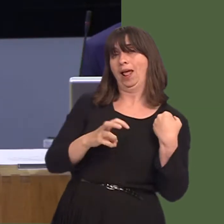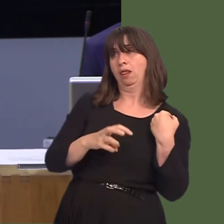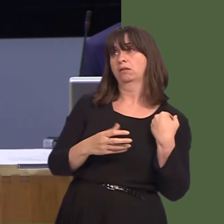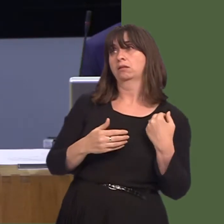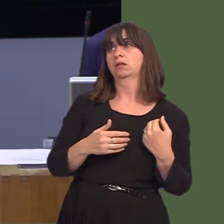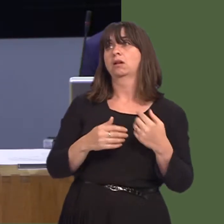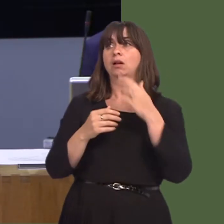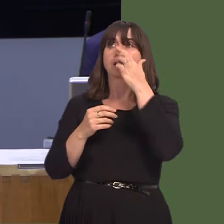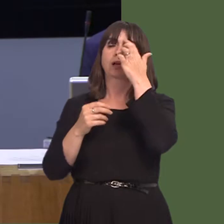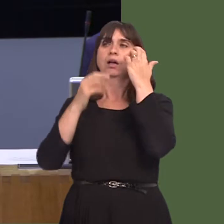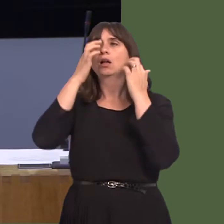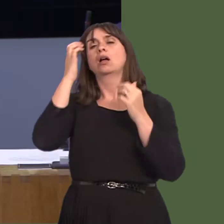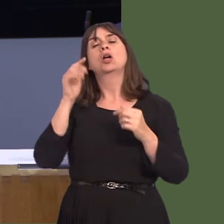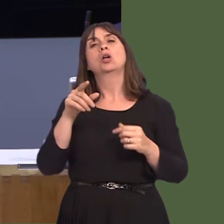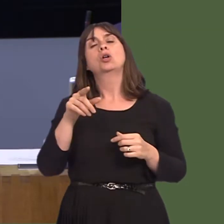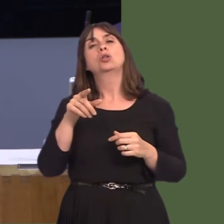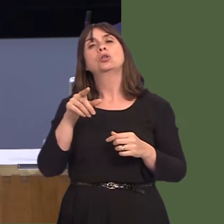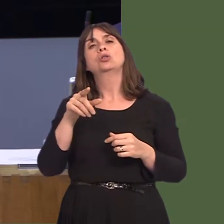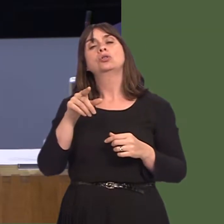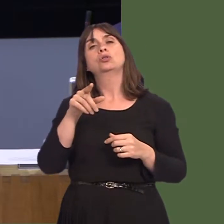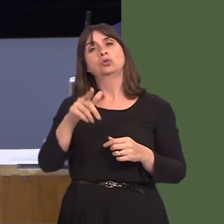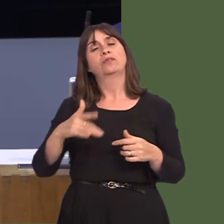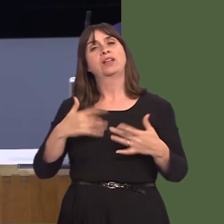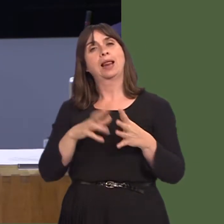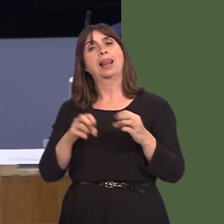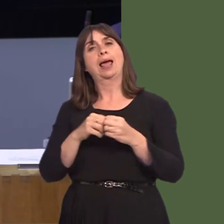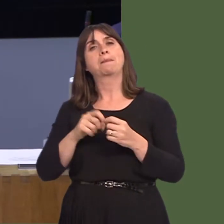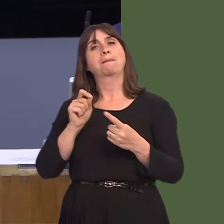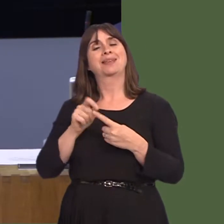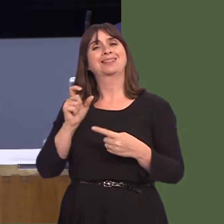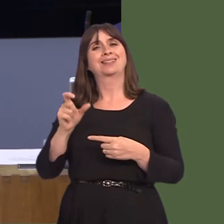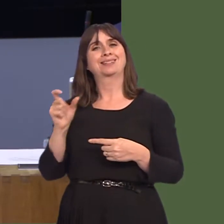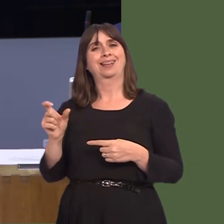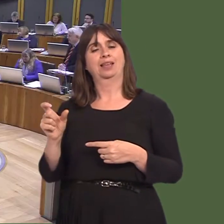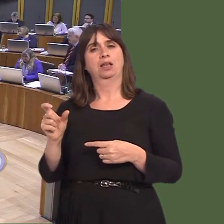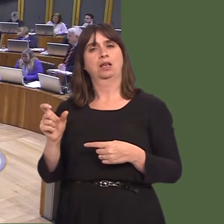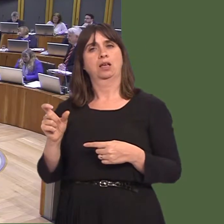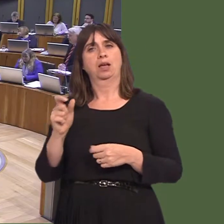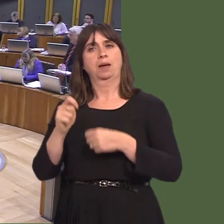Do the actions of Labour's PCCs undermine your Commission on Justice in Wales?